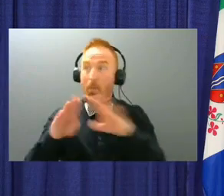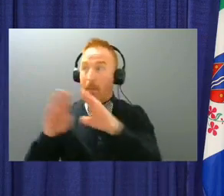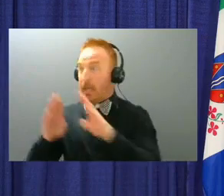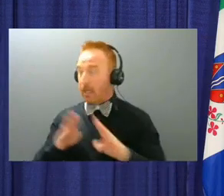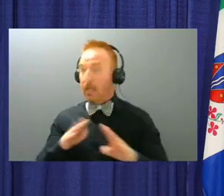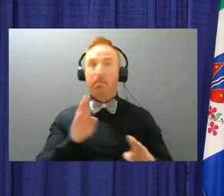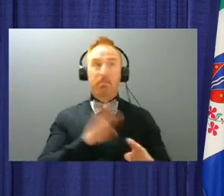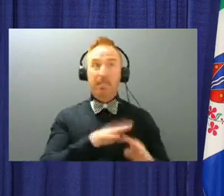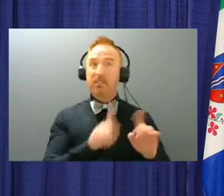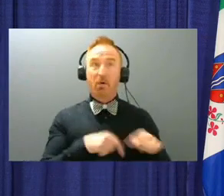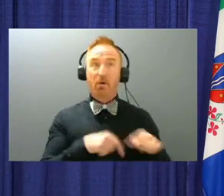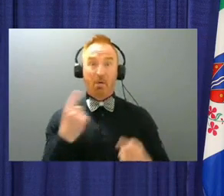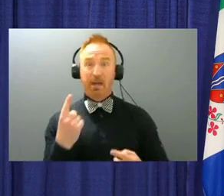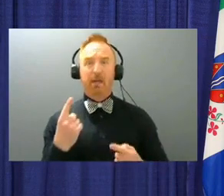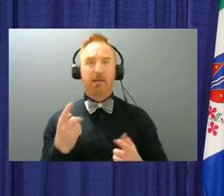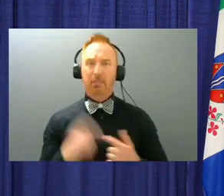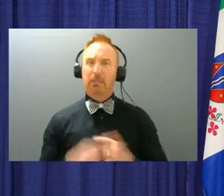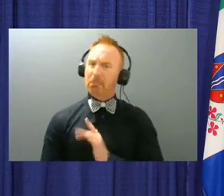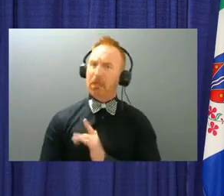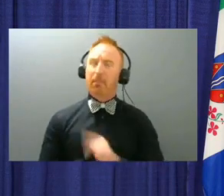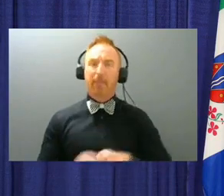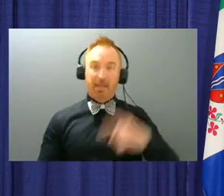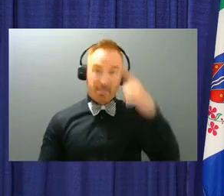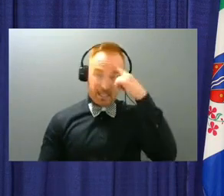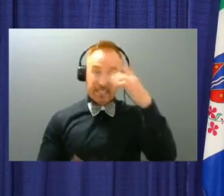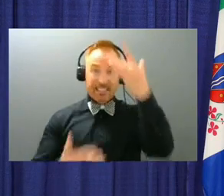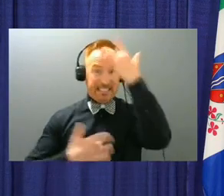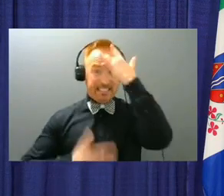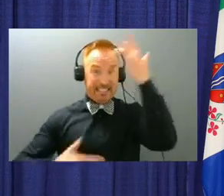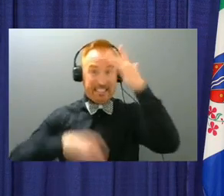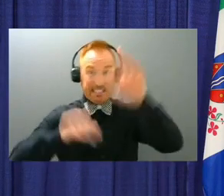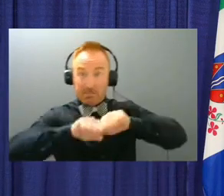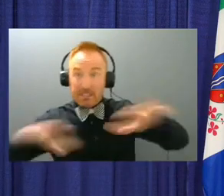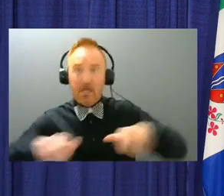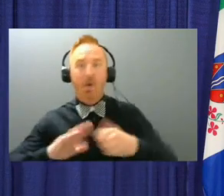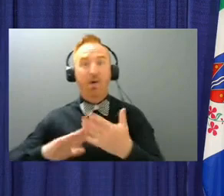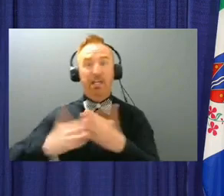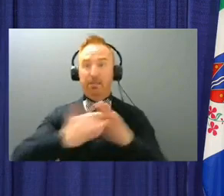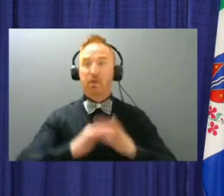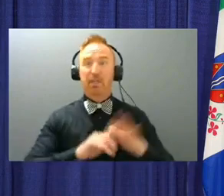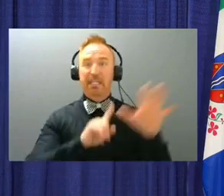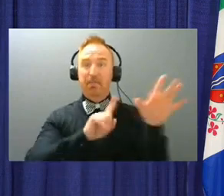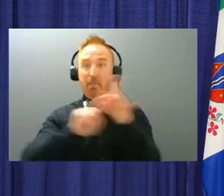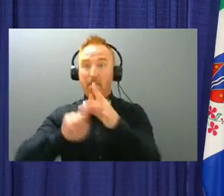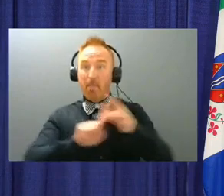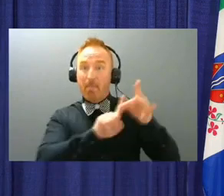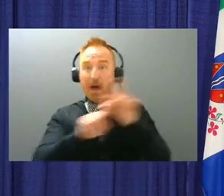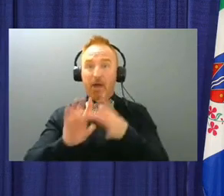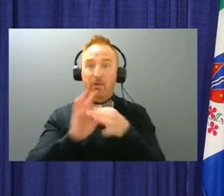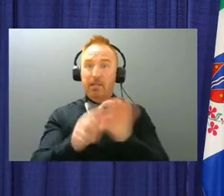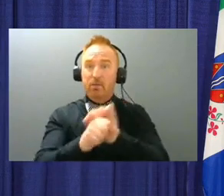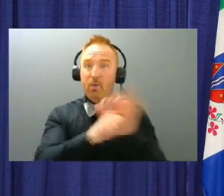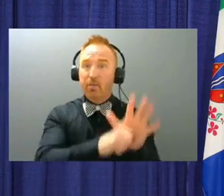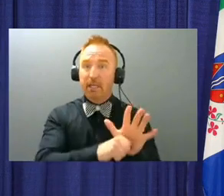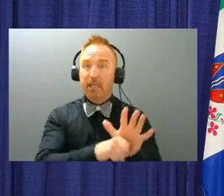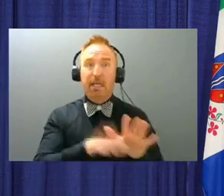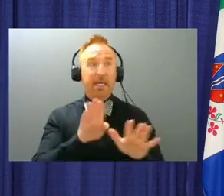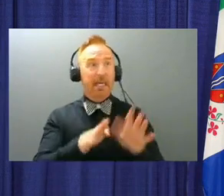And I remain very confident that there is neither widespread disease nor community transmission of COVID within our borders.